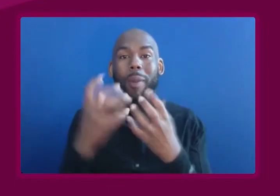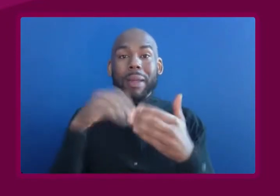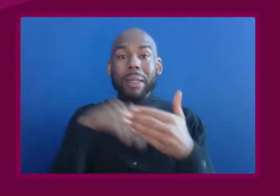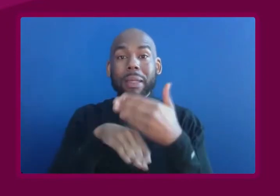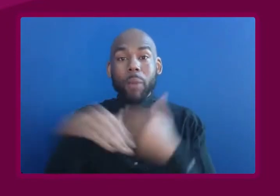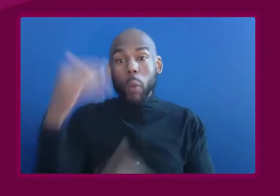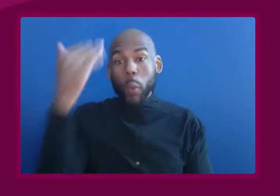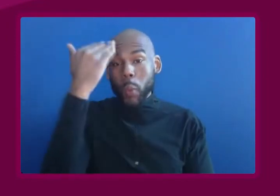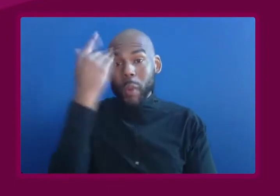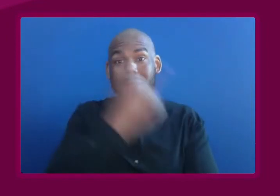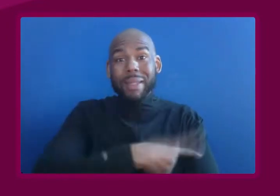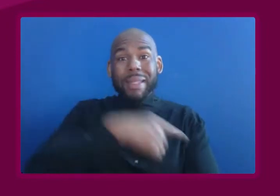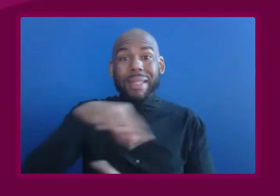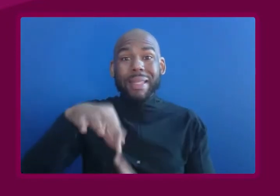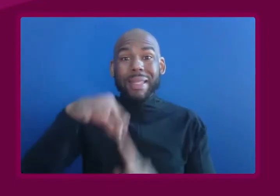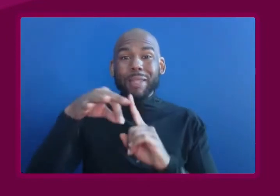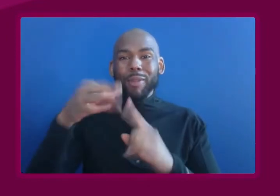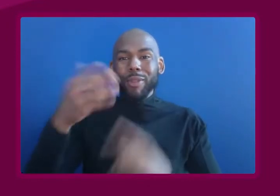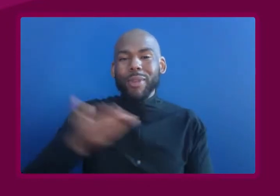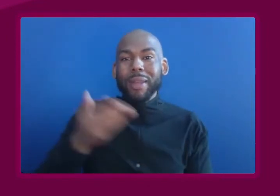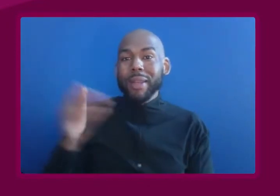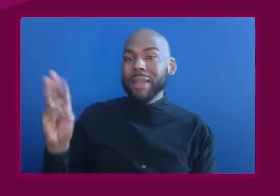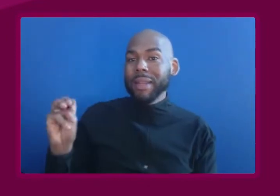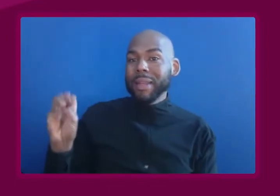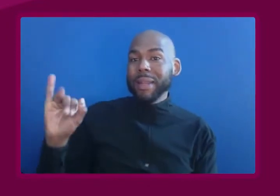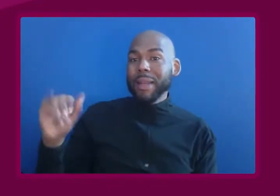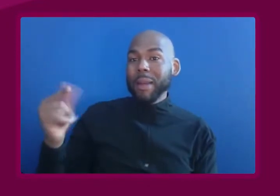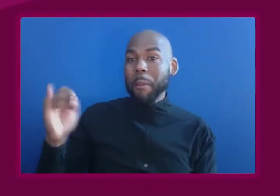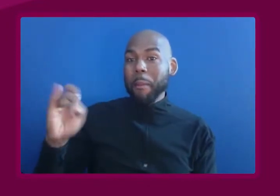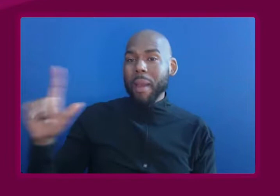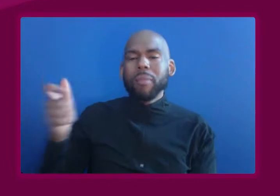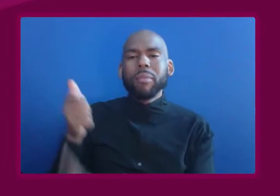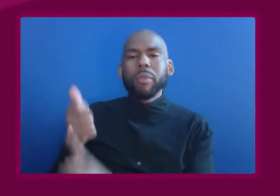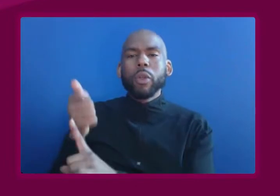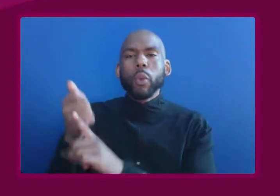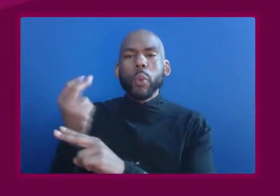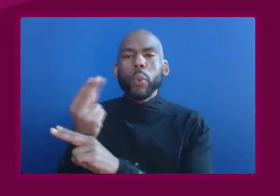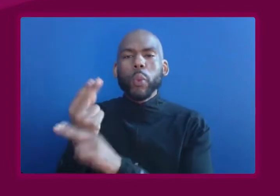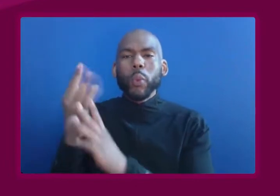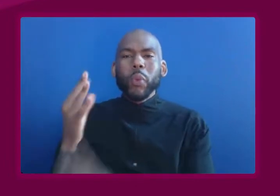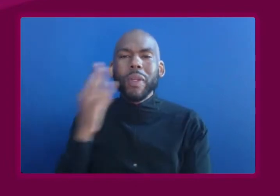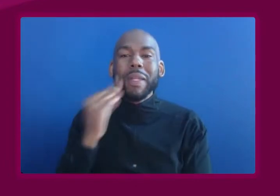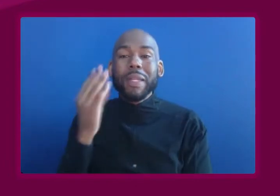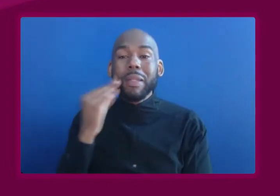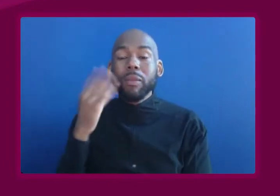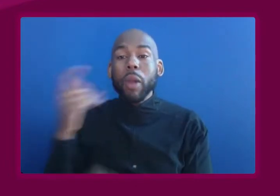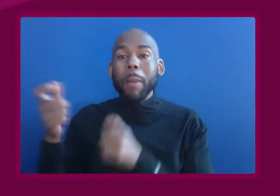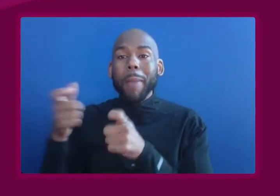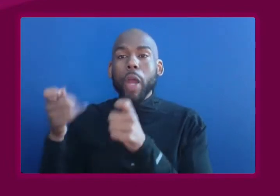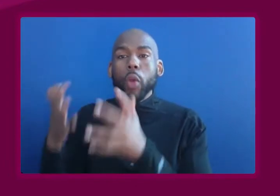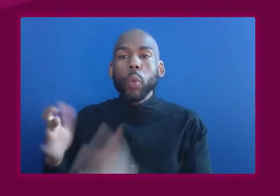Day with special guests, Miguel Quiñones, who is the user experience research manager at Google.